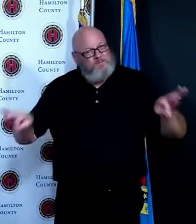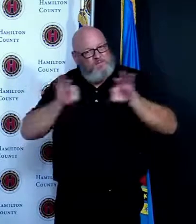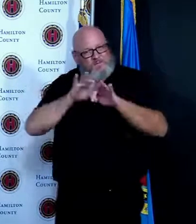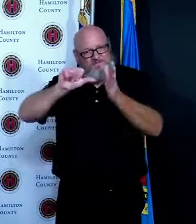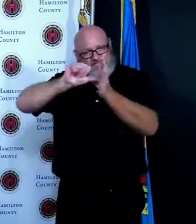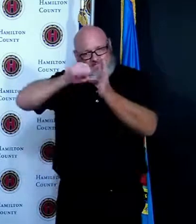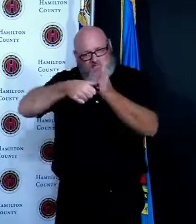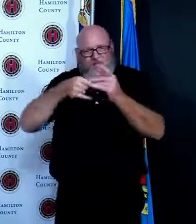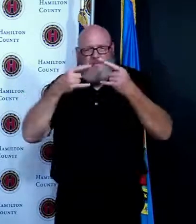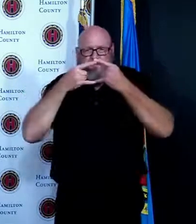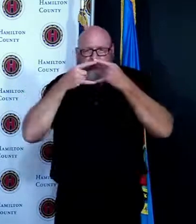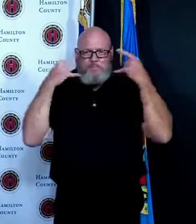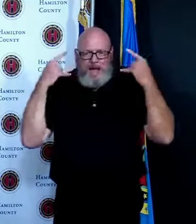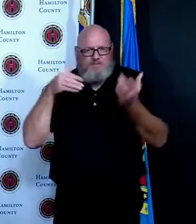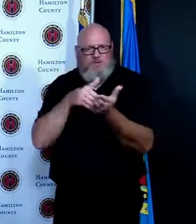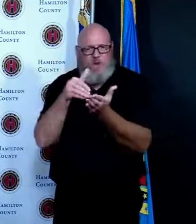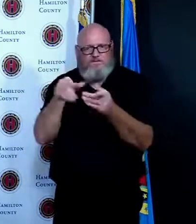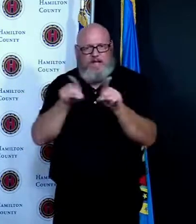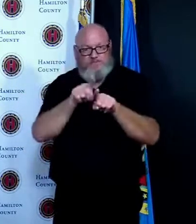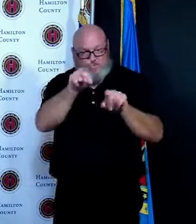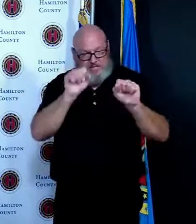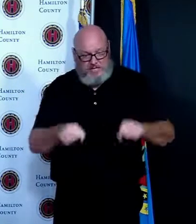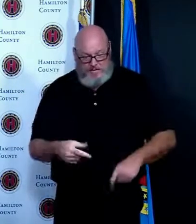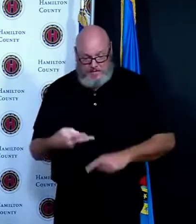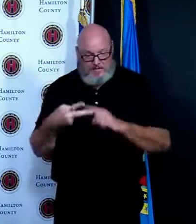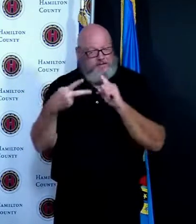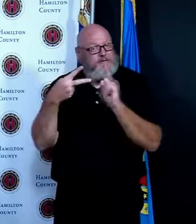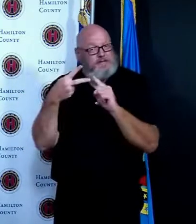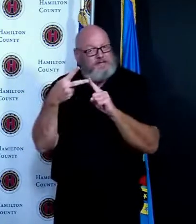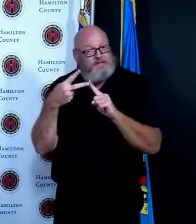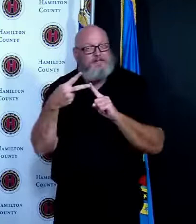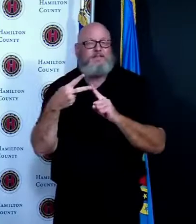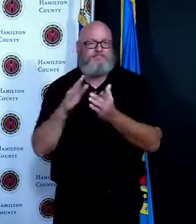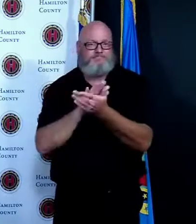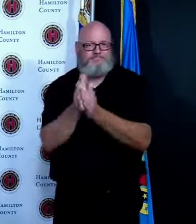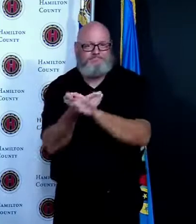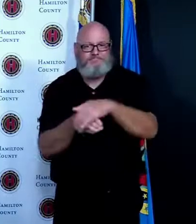these are the only tools that we have until we have a vaccine we are at a critical